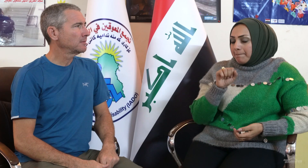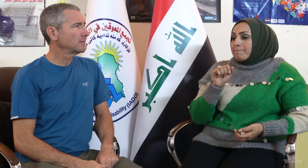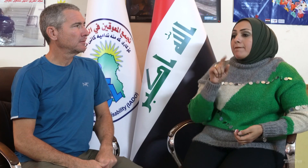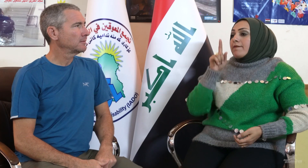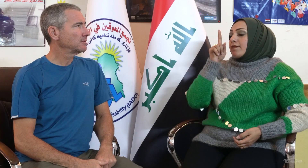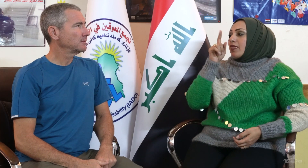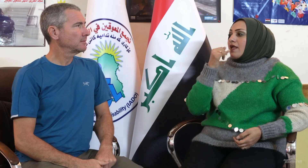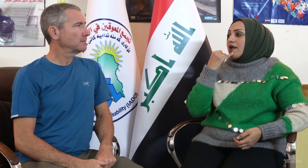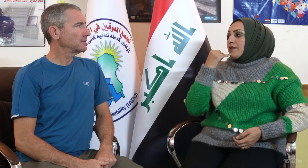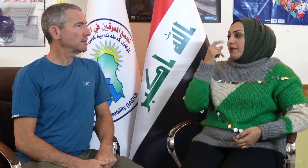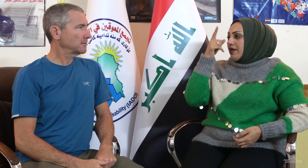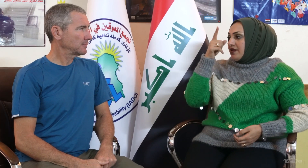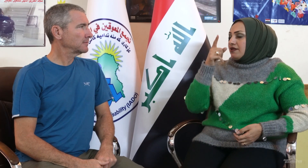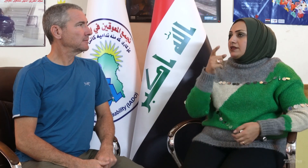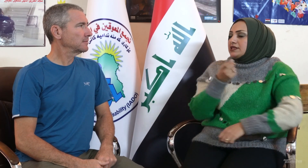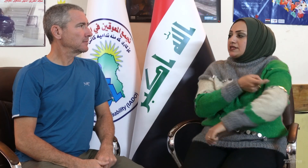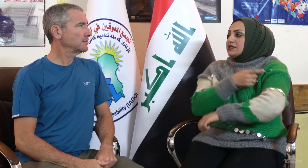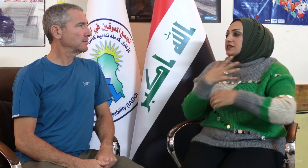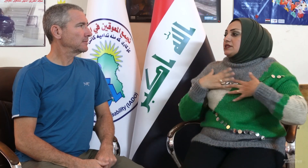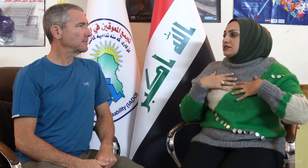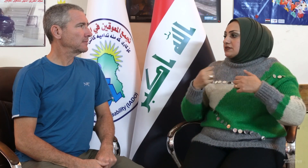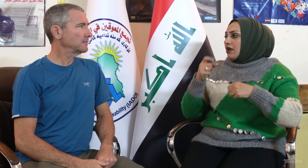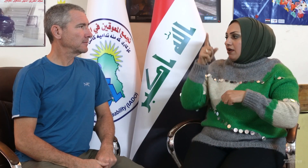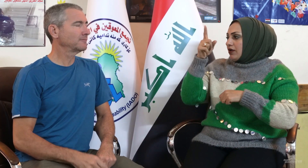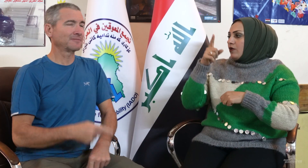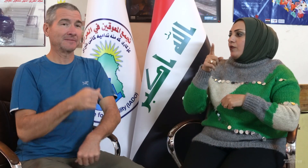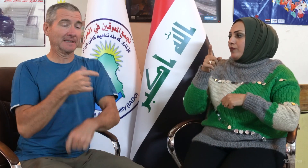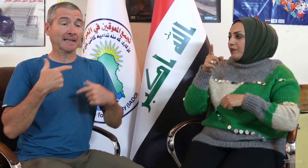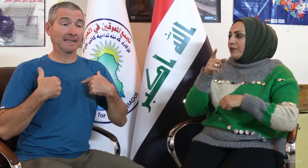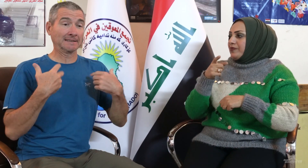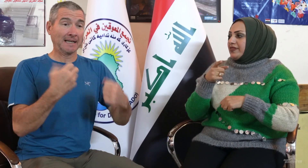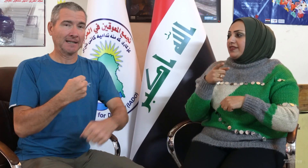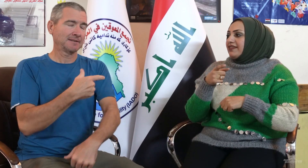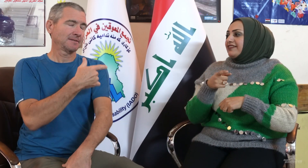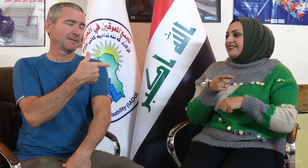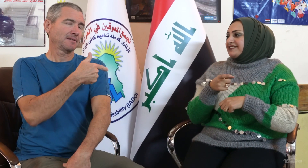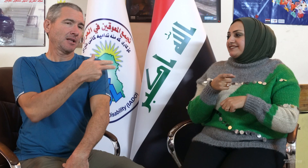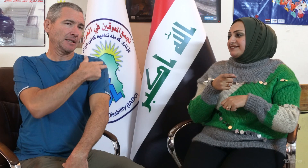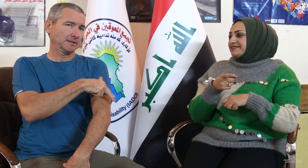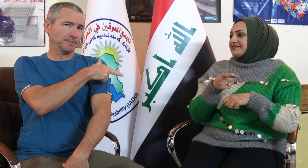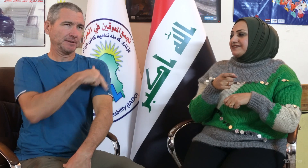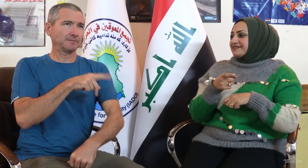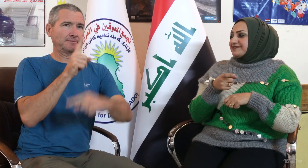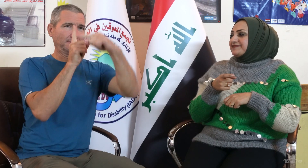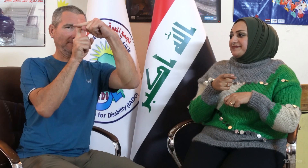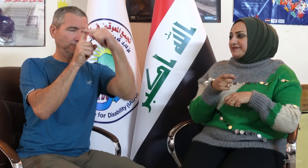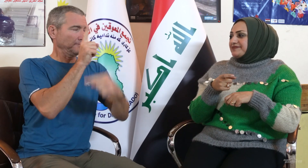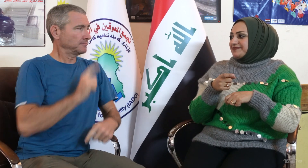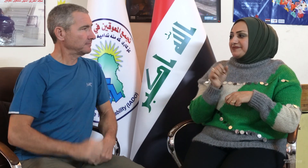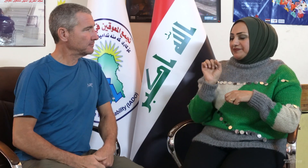Brighty Health Center. A health center, a hospital, right.